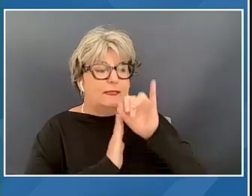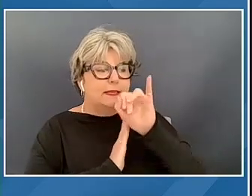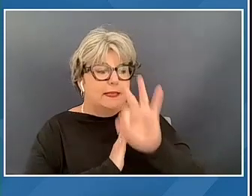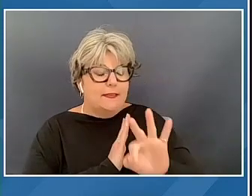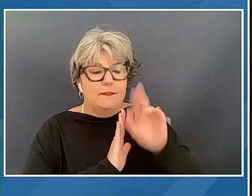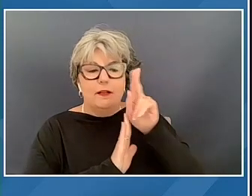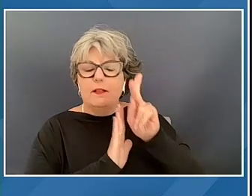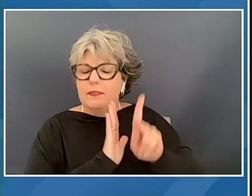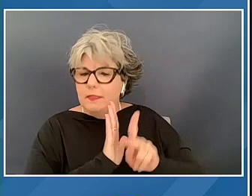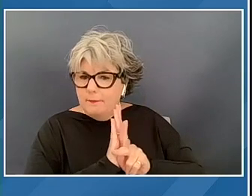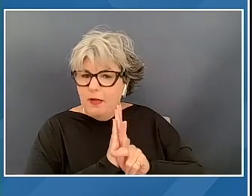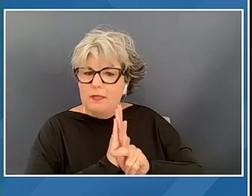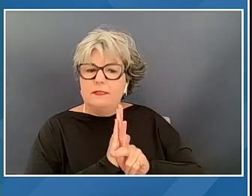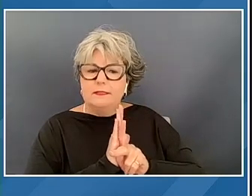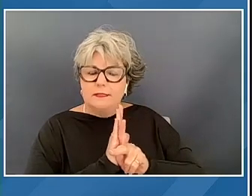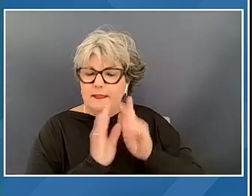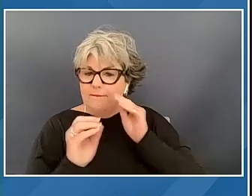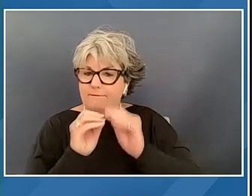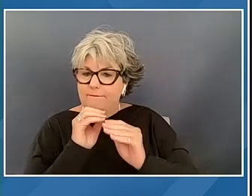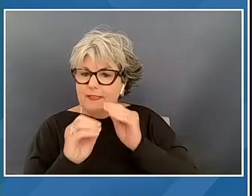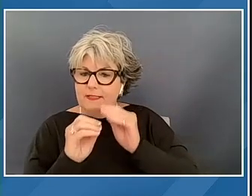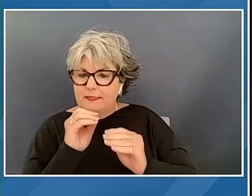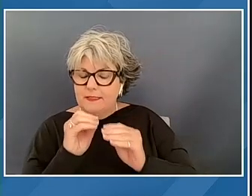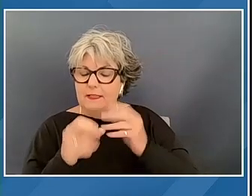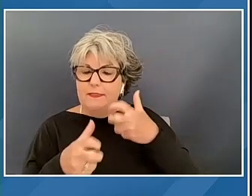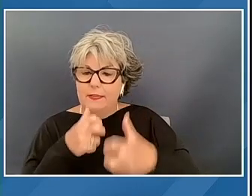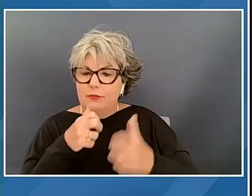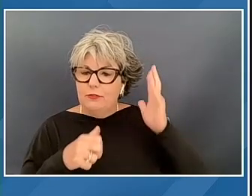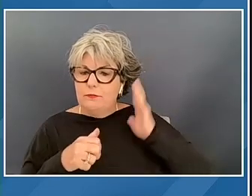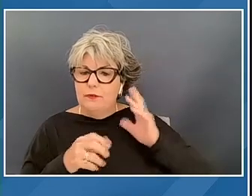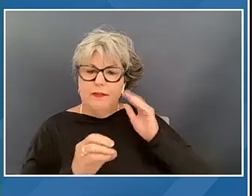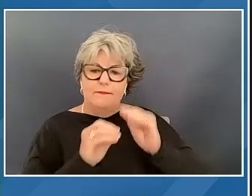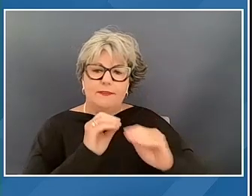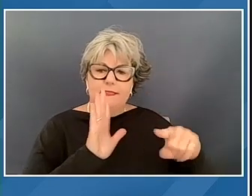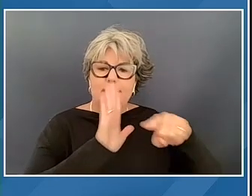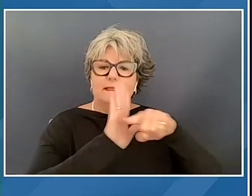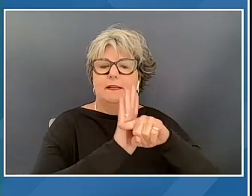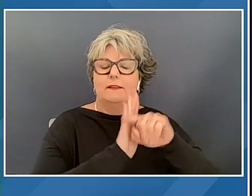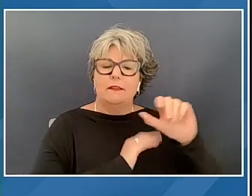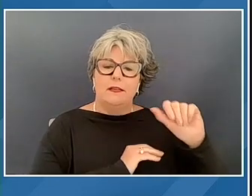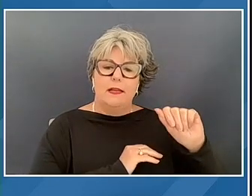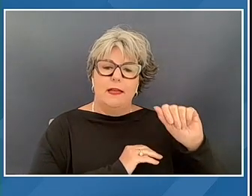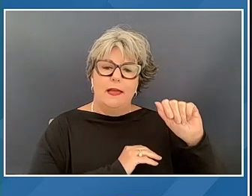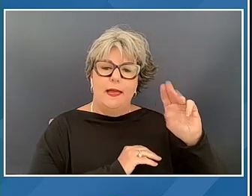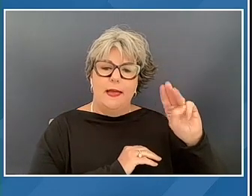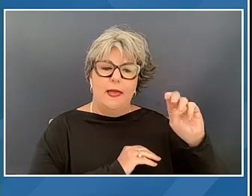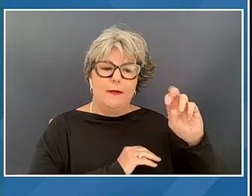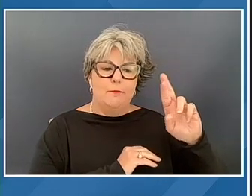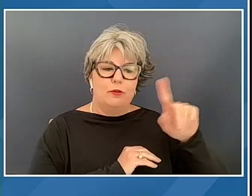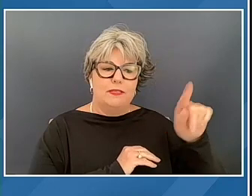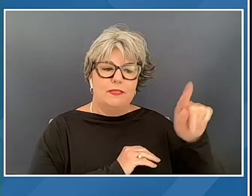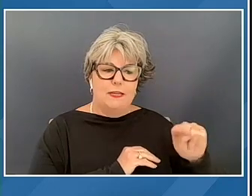fixing the interest capitalization issues and fixing negative amortization been implemented earlier, those balances would